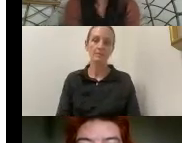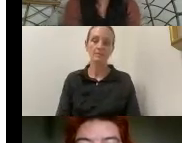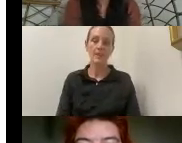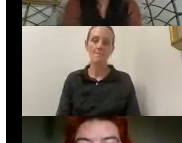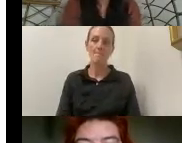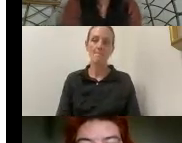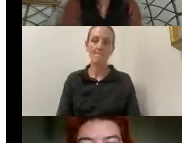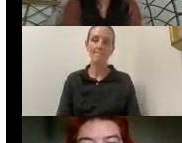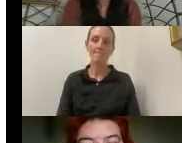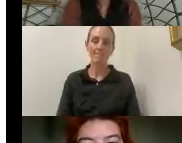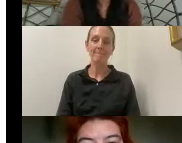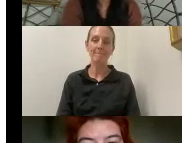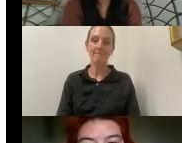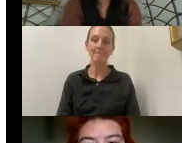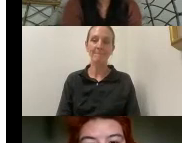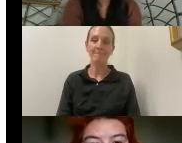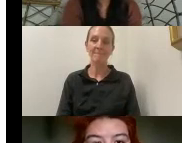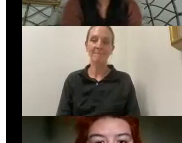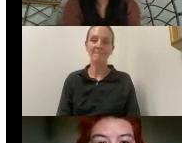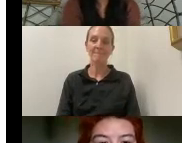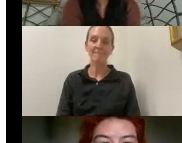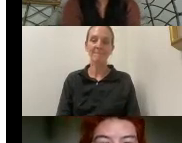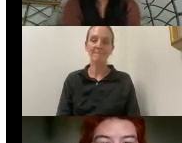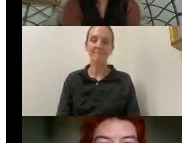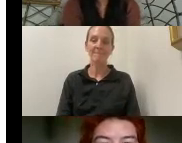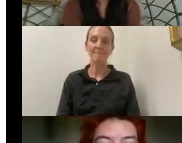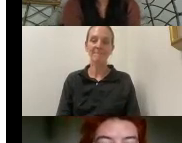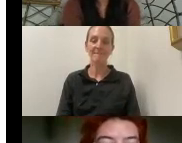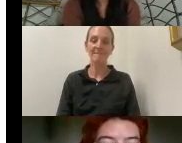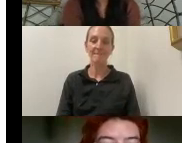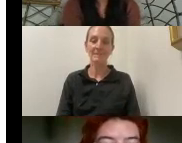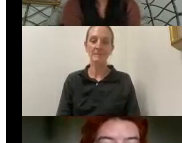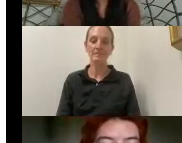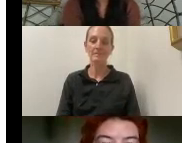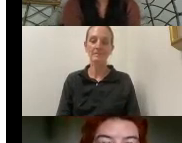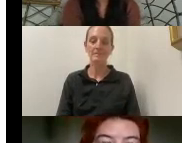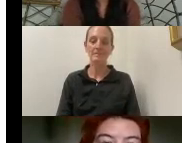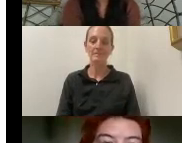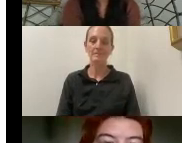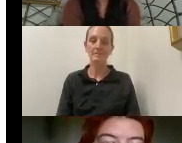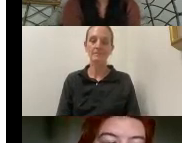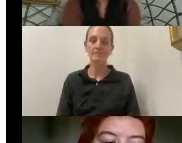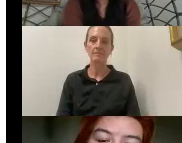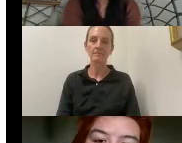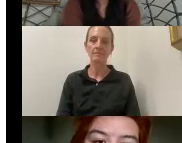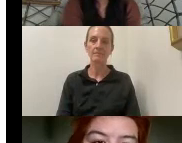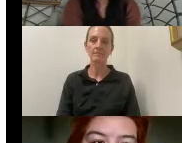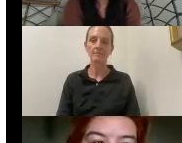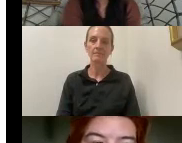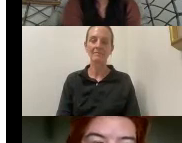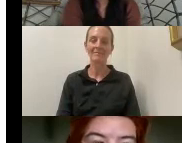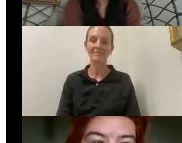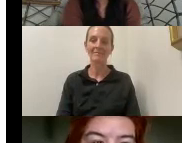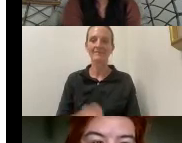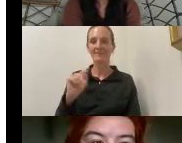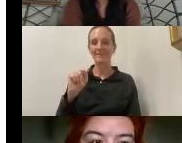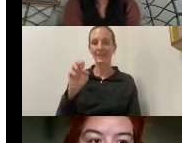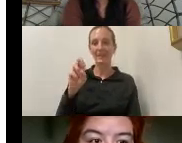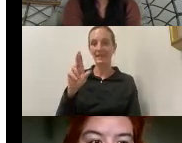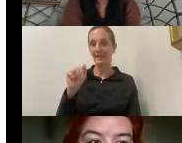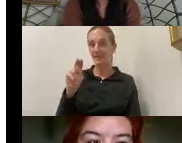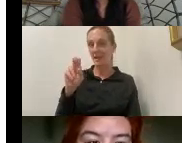Terrance and Eliza, if you've anything to add?